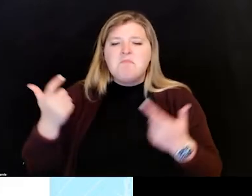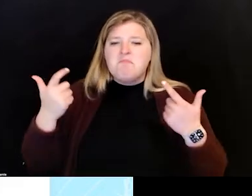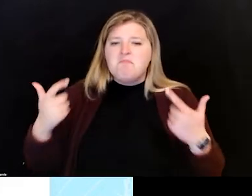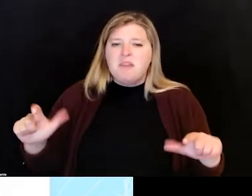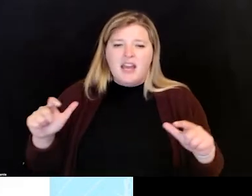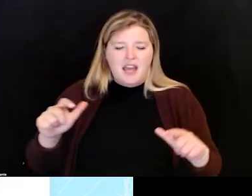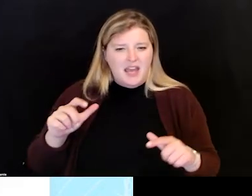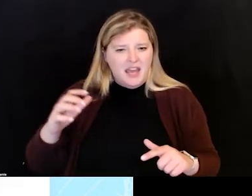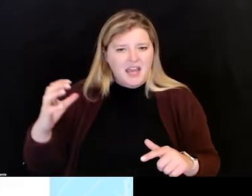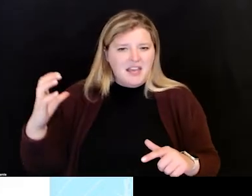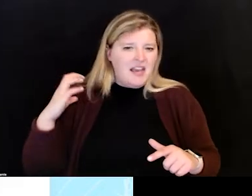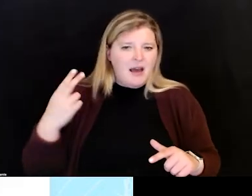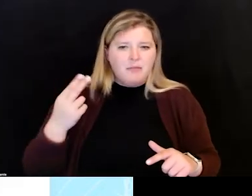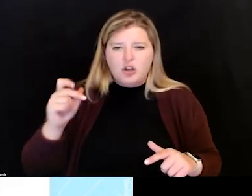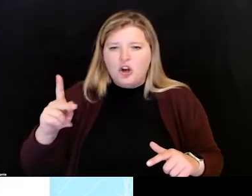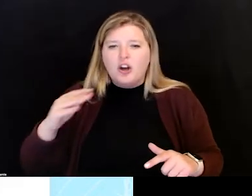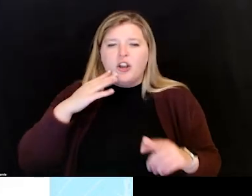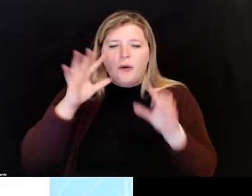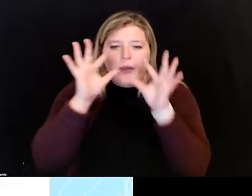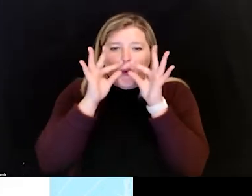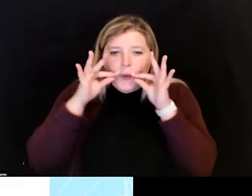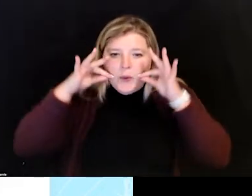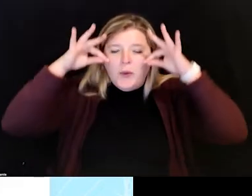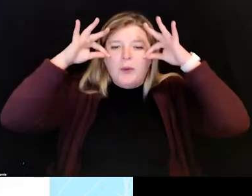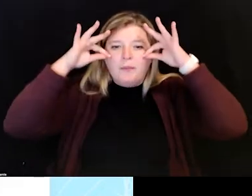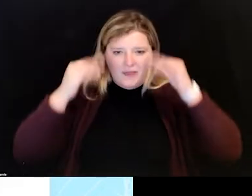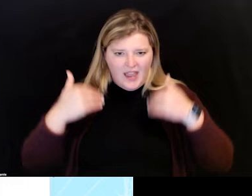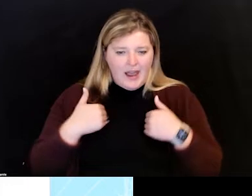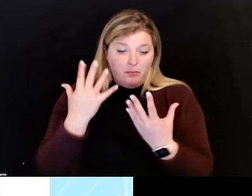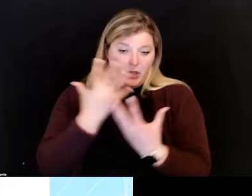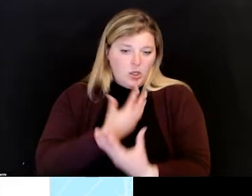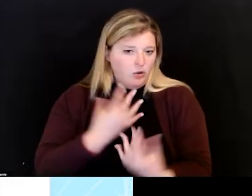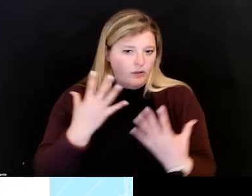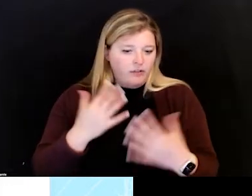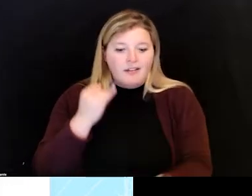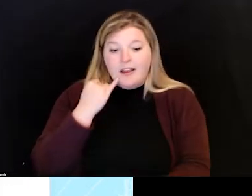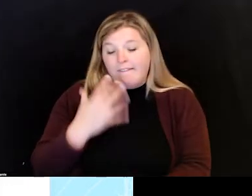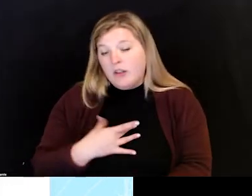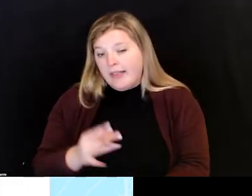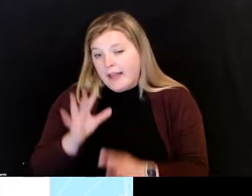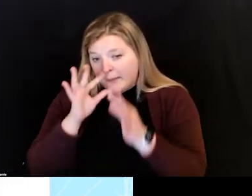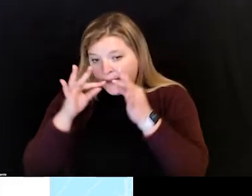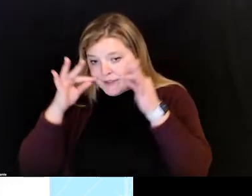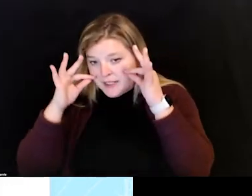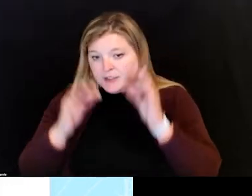like the curlicue ones that go up towards your nose. It was gorgeous if you like mustaches.